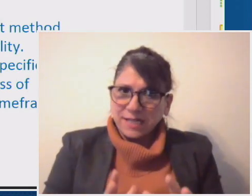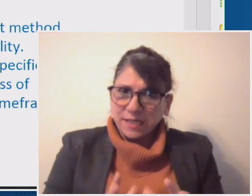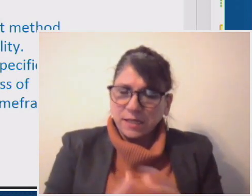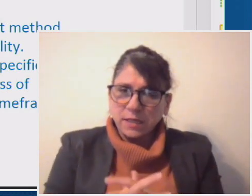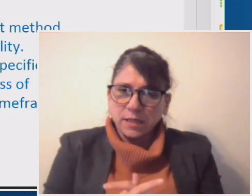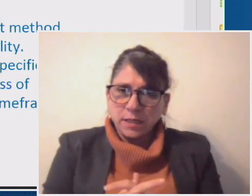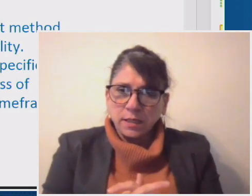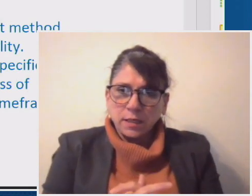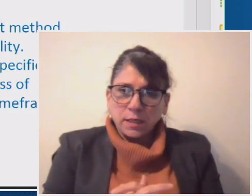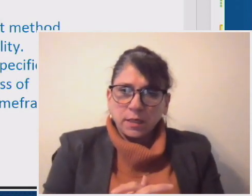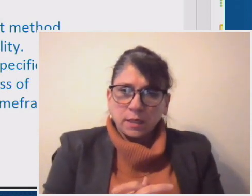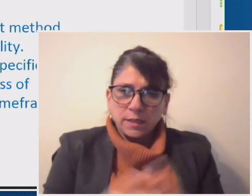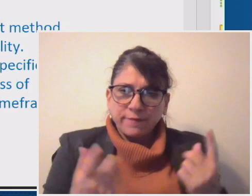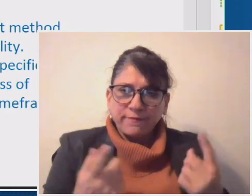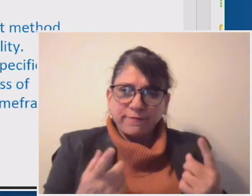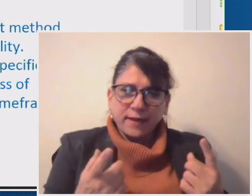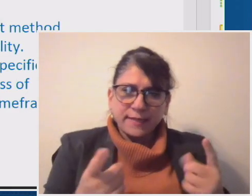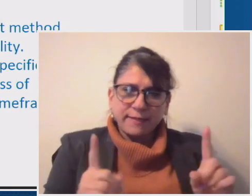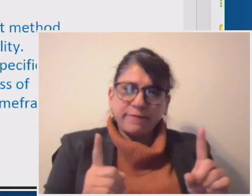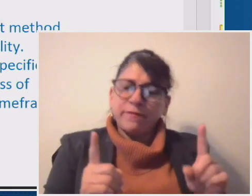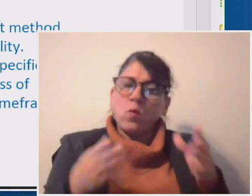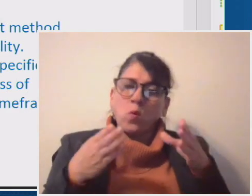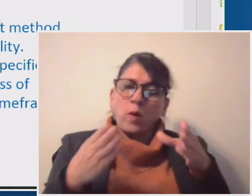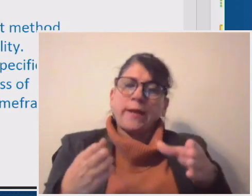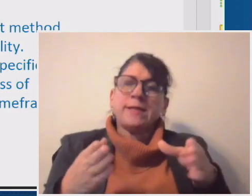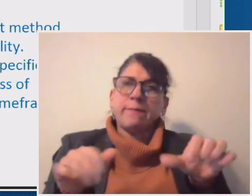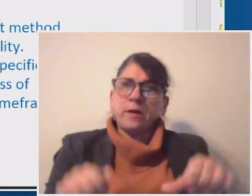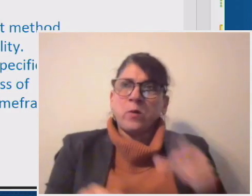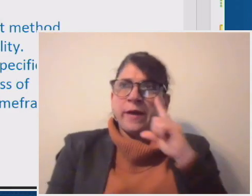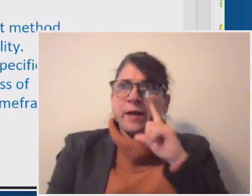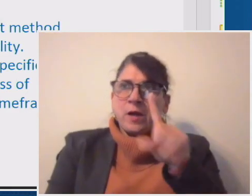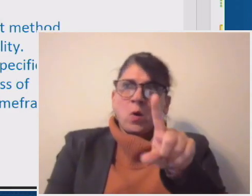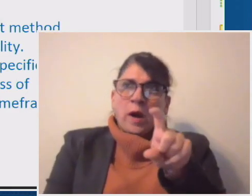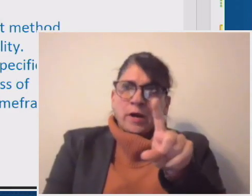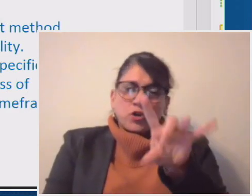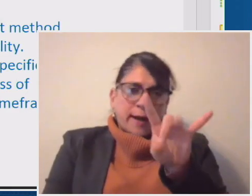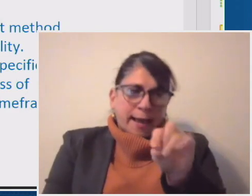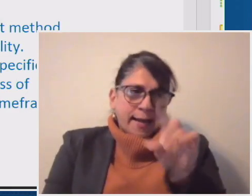And we think that the 180 day time frame